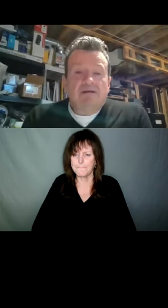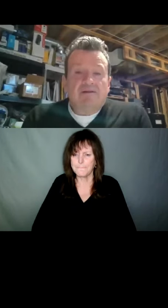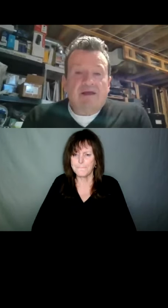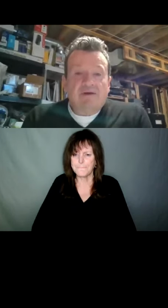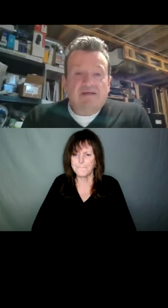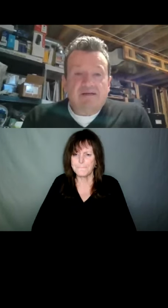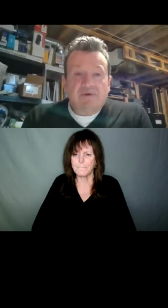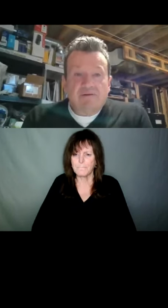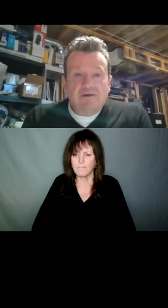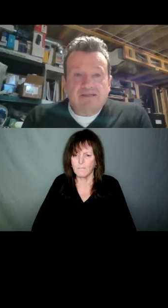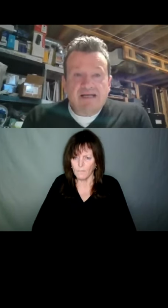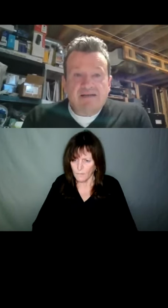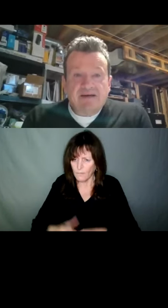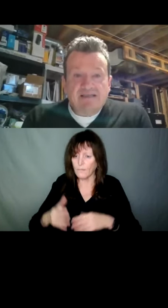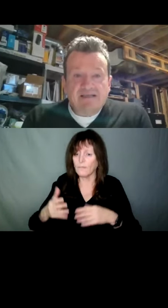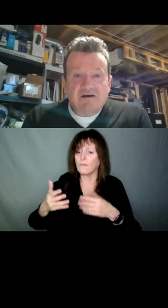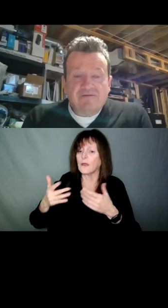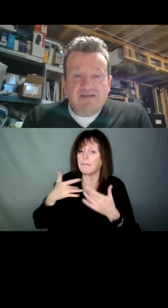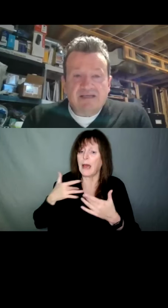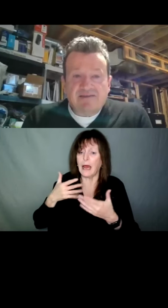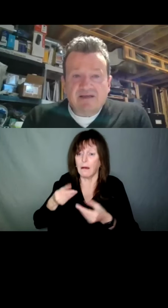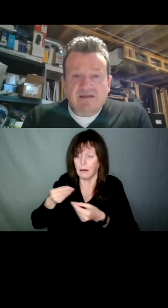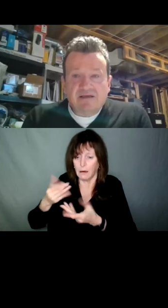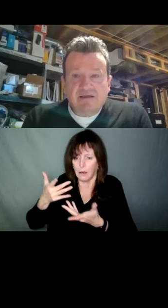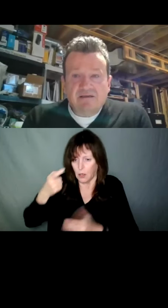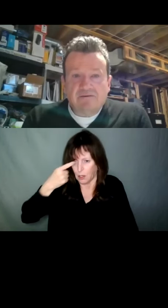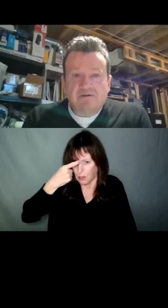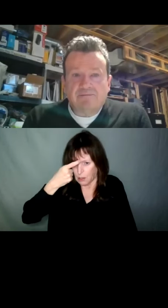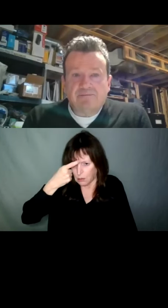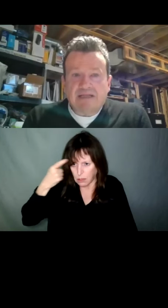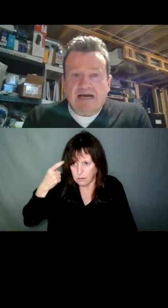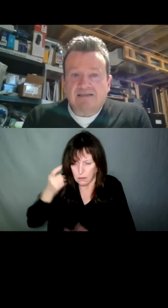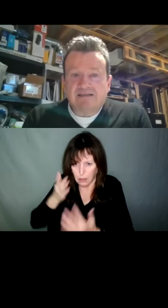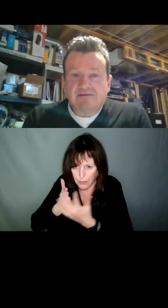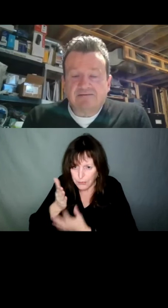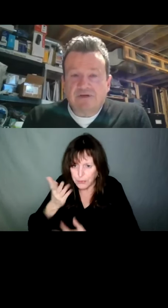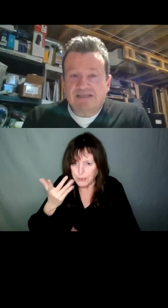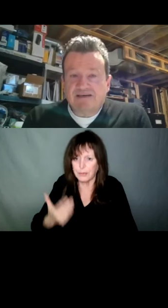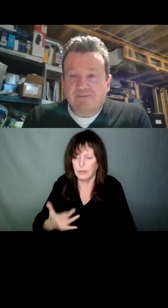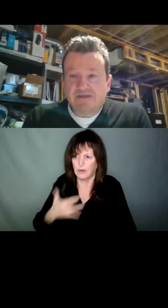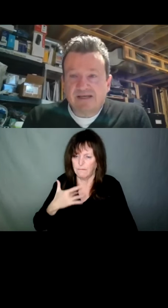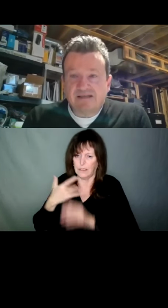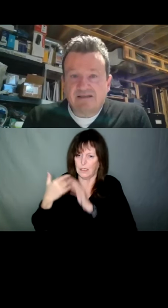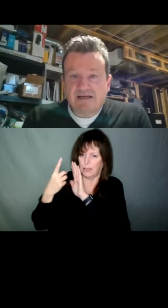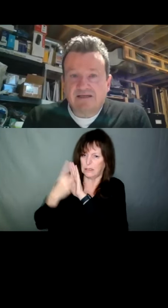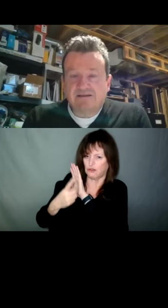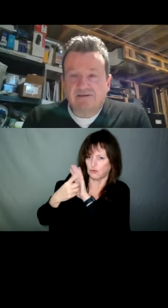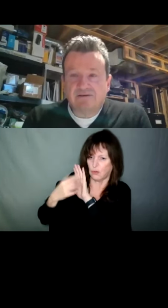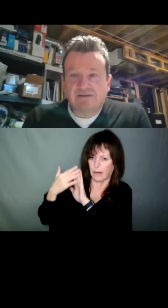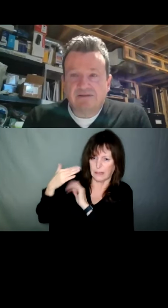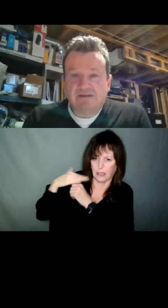Thank you . » TIM VALYEAR: A history of